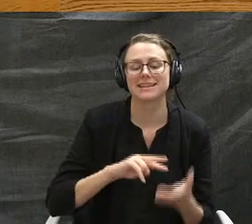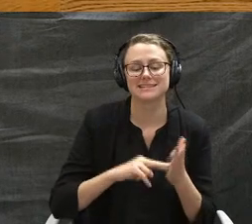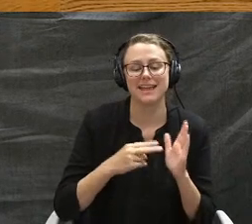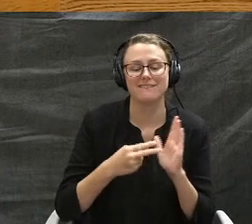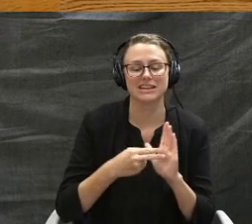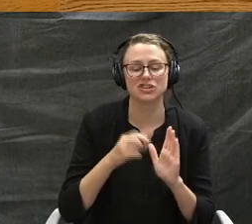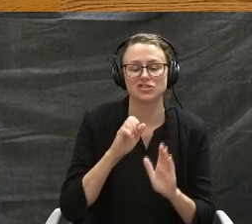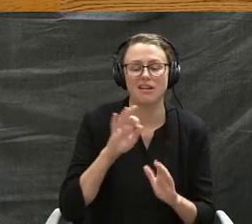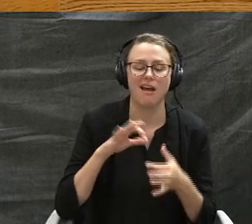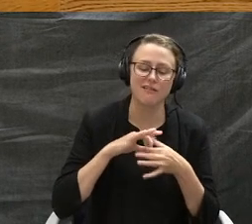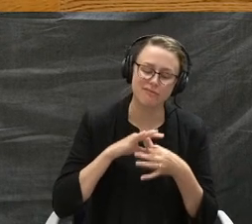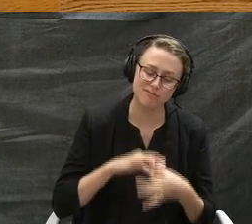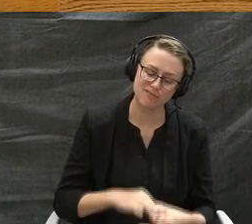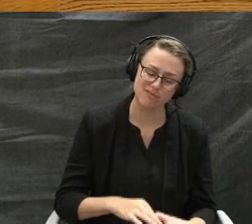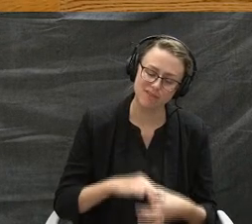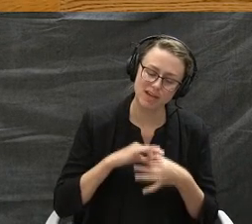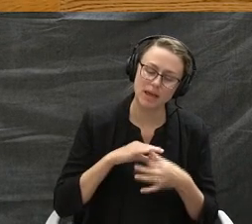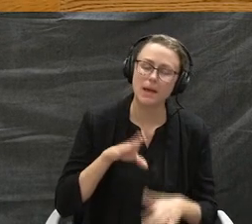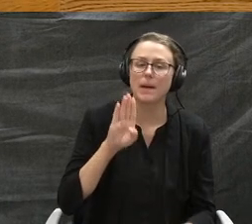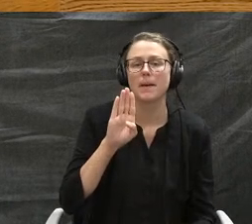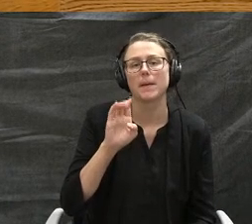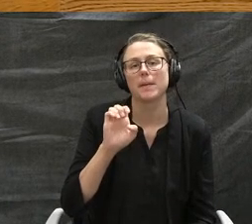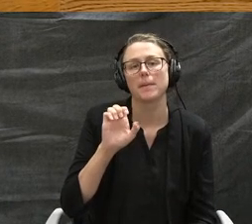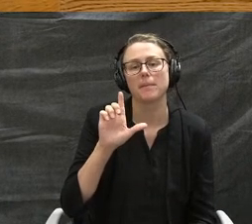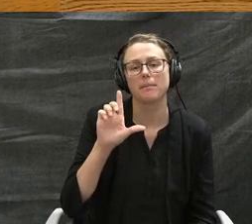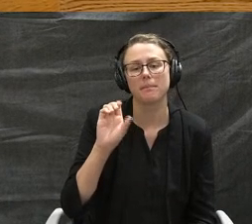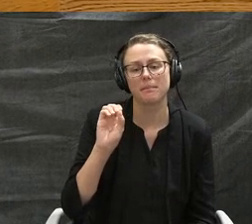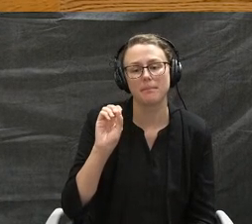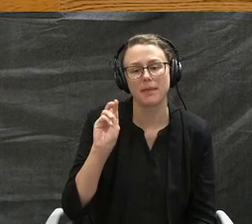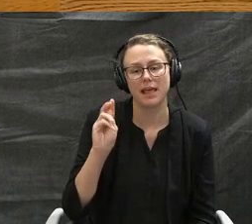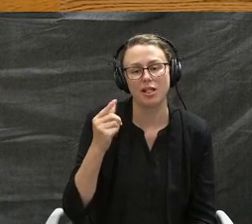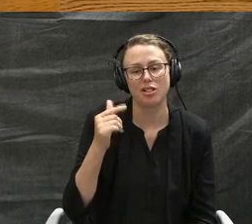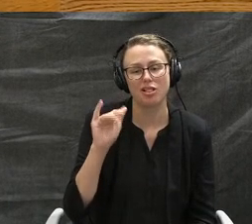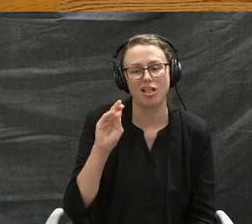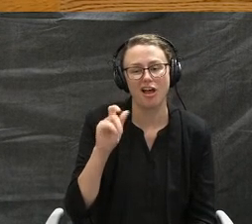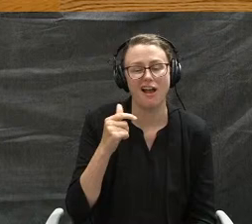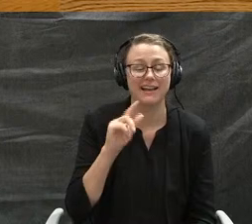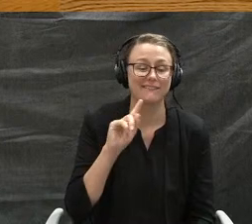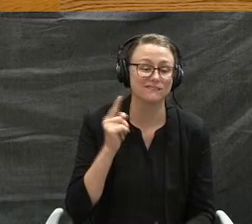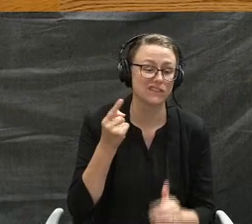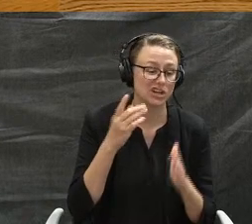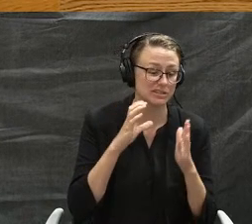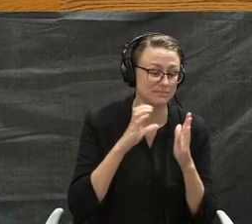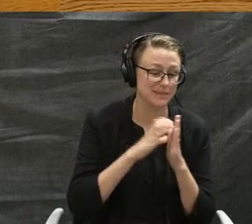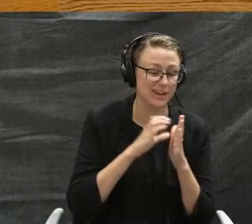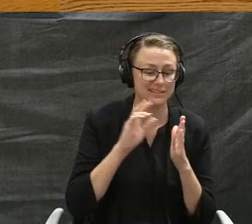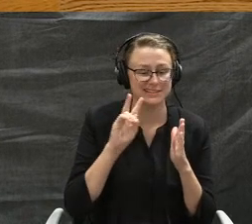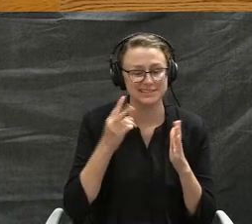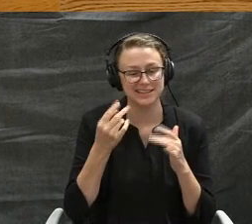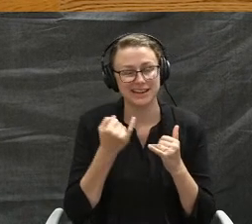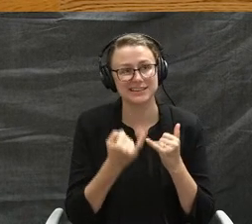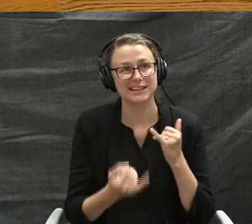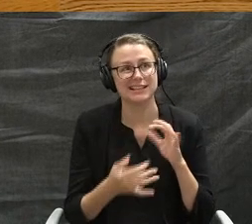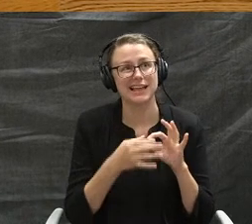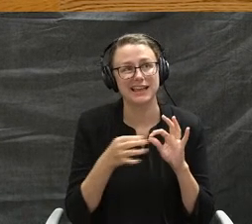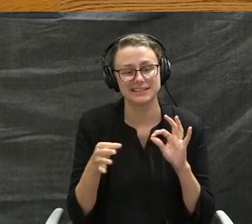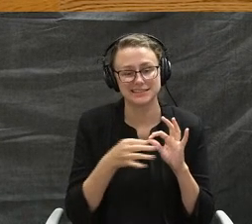belonging, so it's in that first paragraph. 2nd to last sentence that says belonging is defined